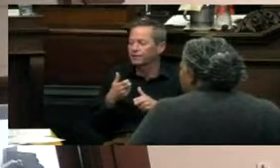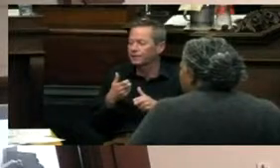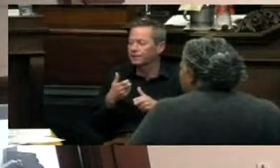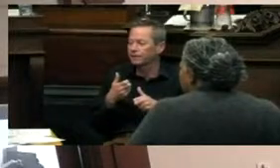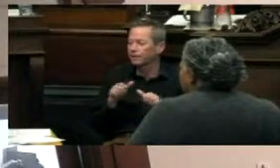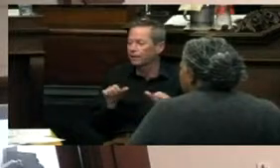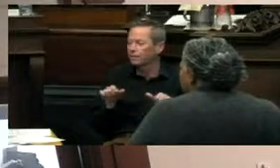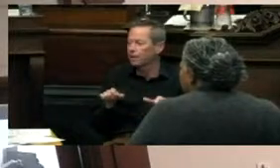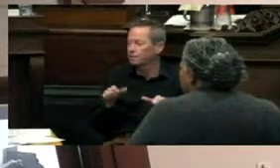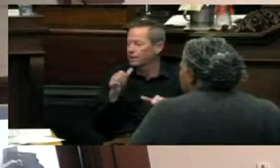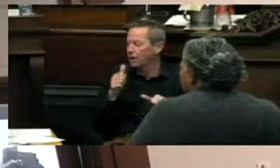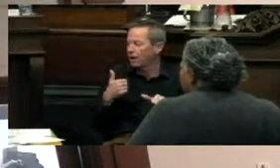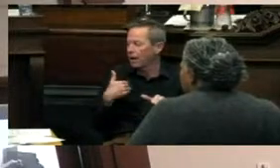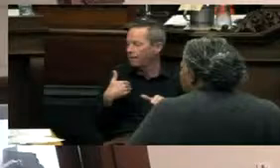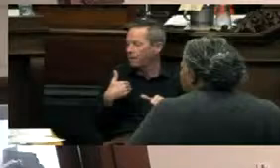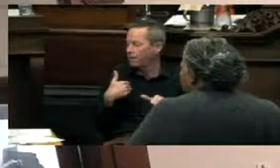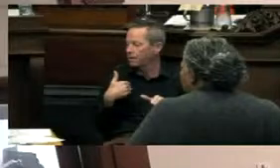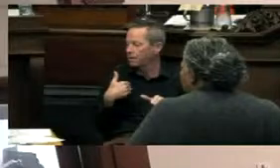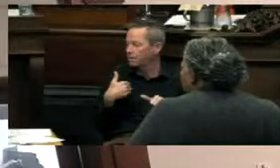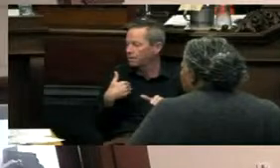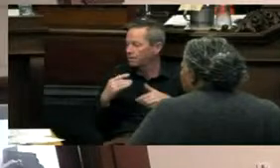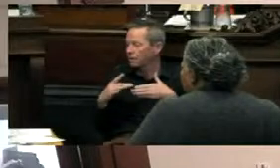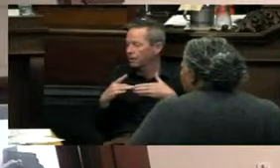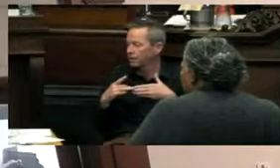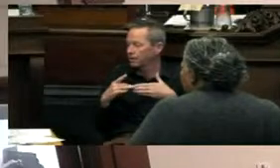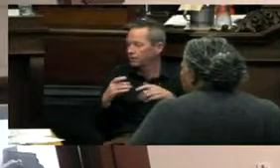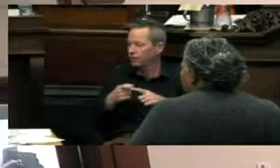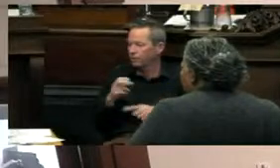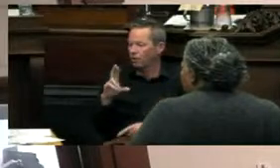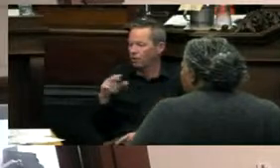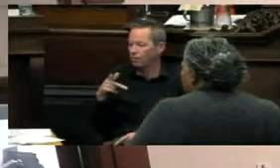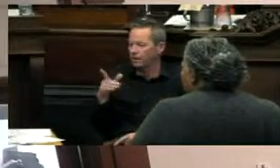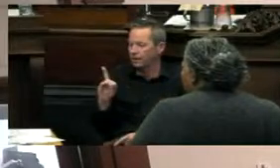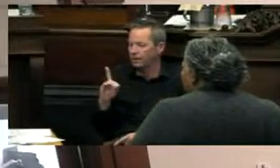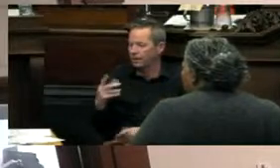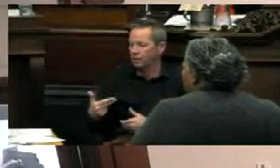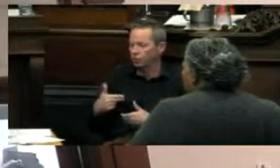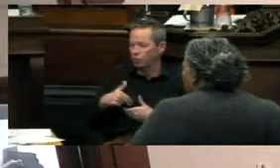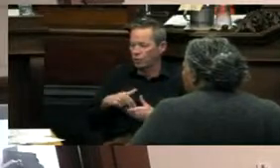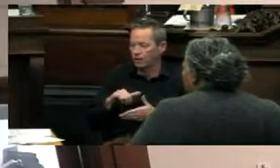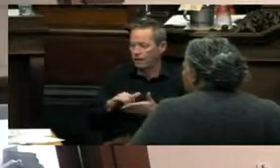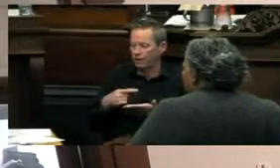wondering how you overcome the